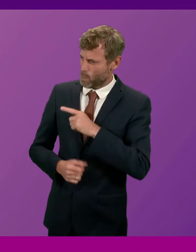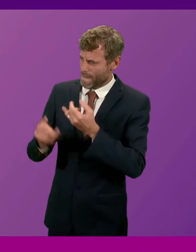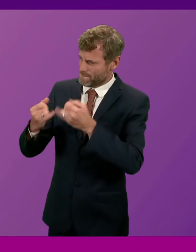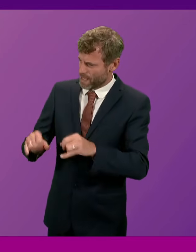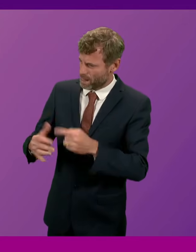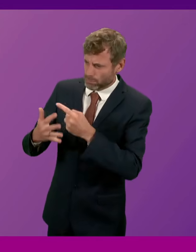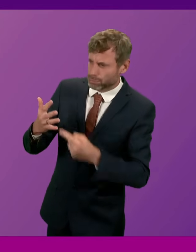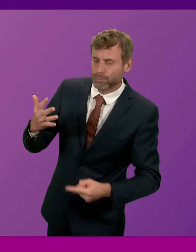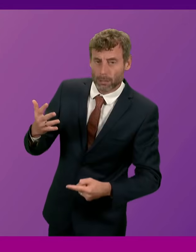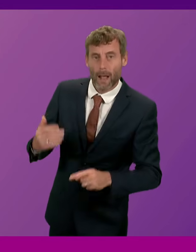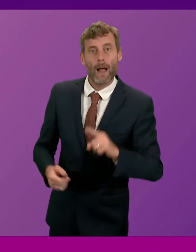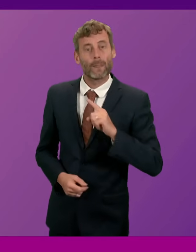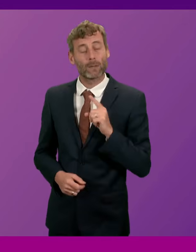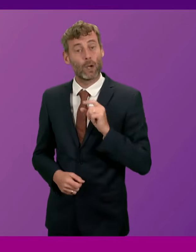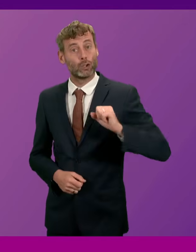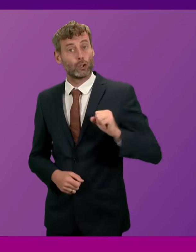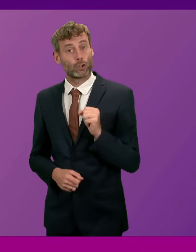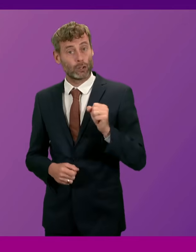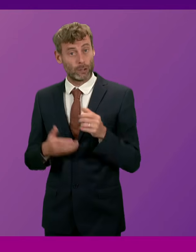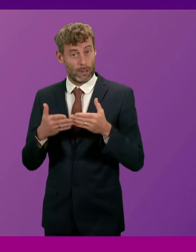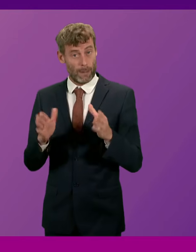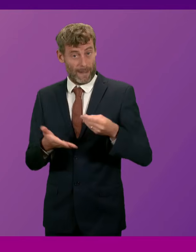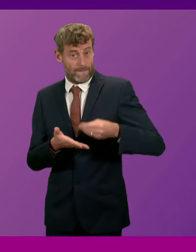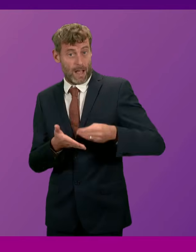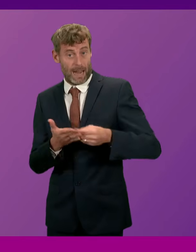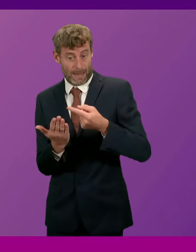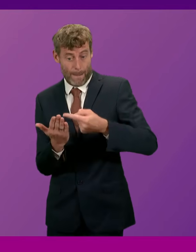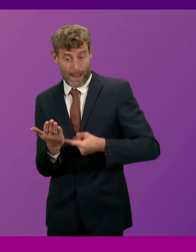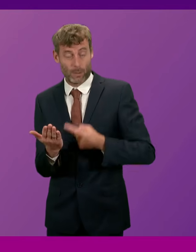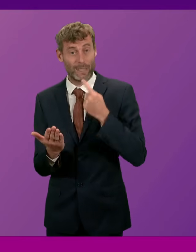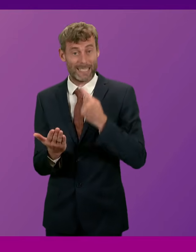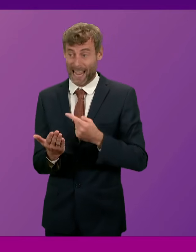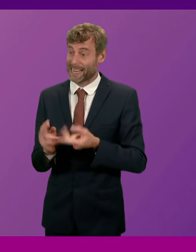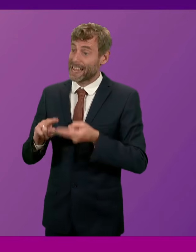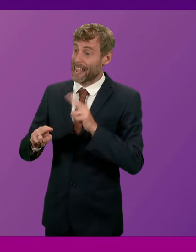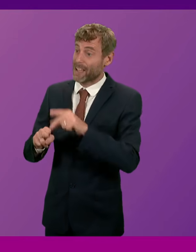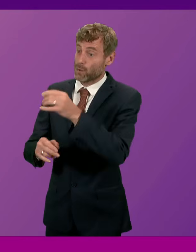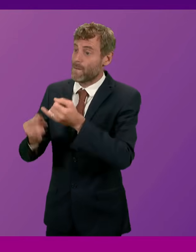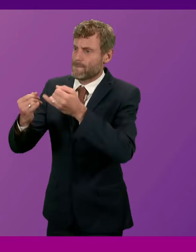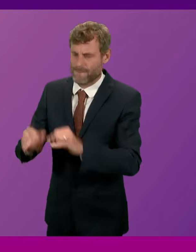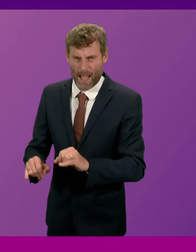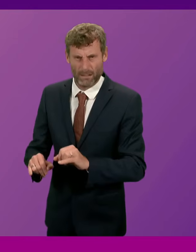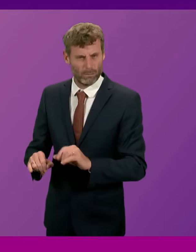public finance manual is constructed so that that point is central to decision making.